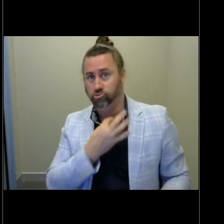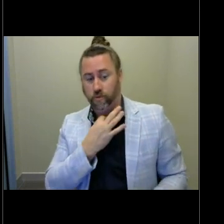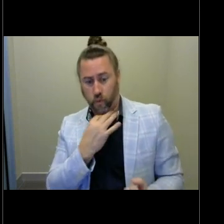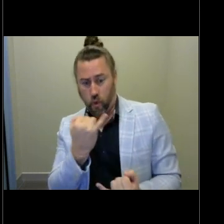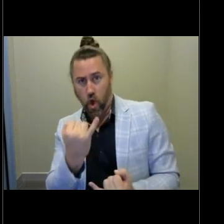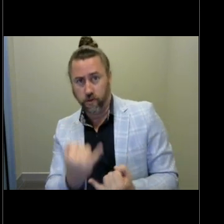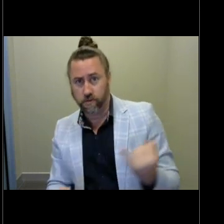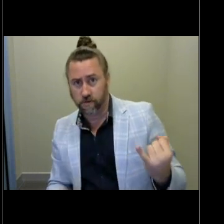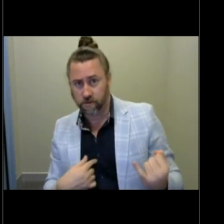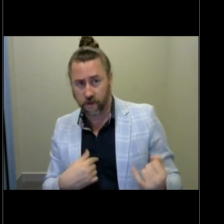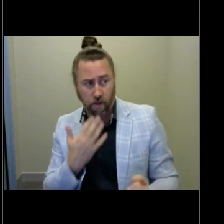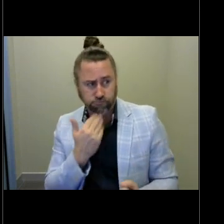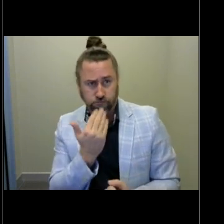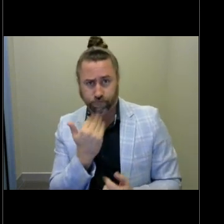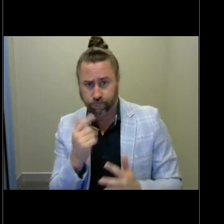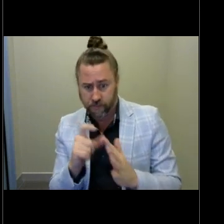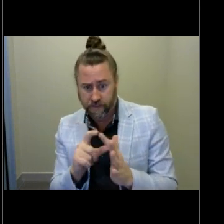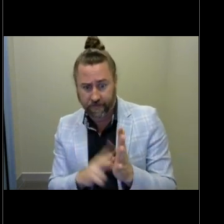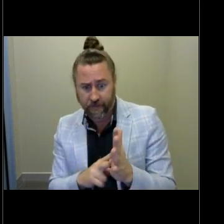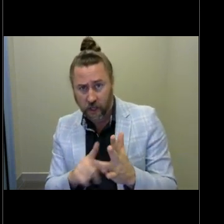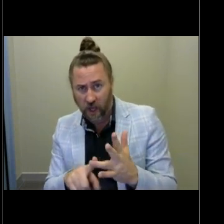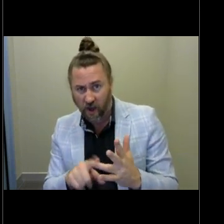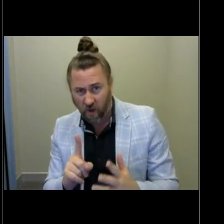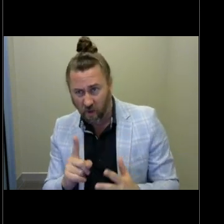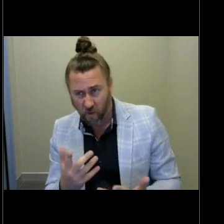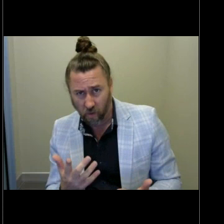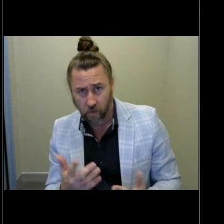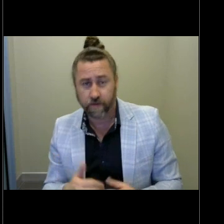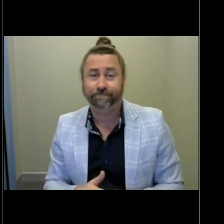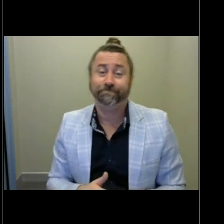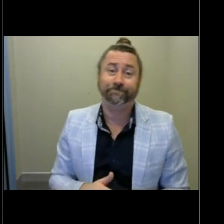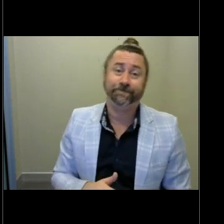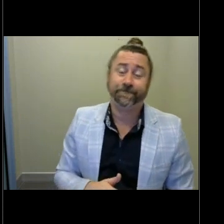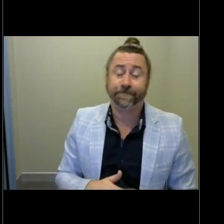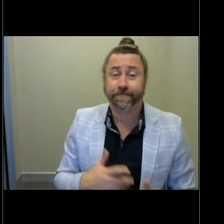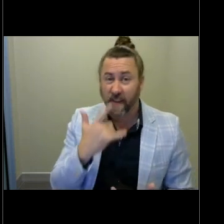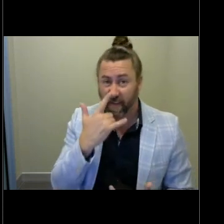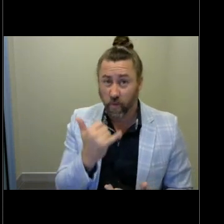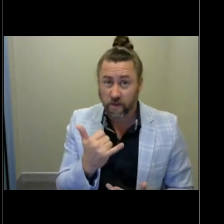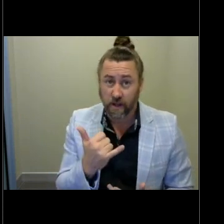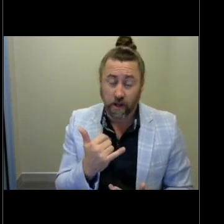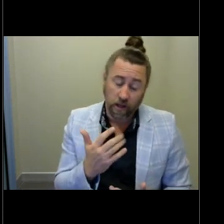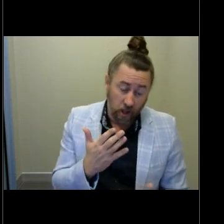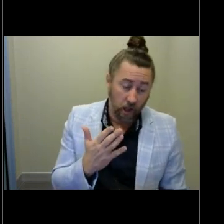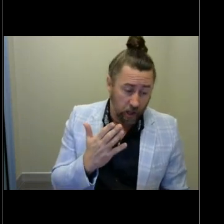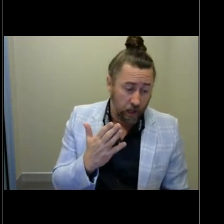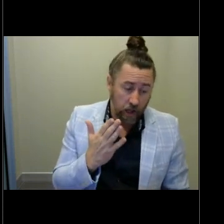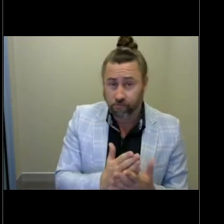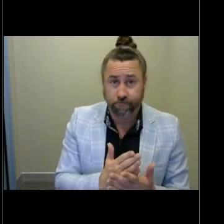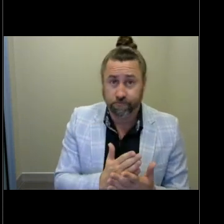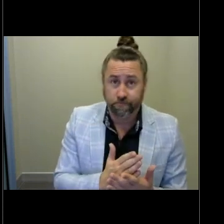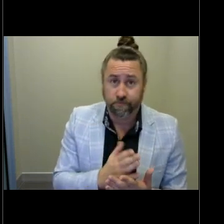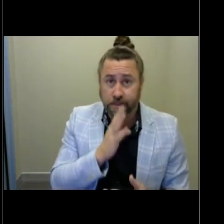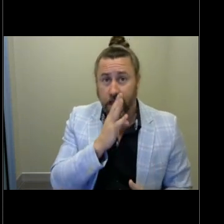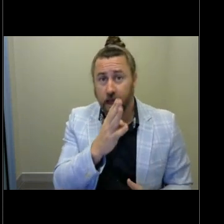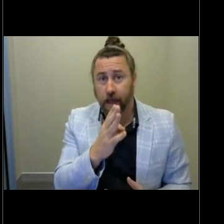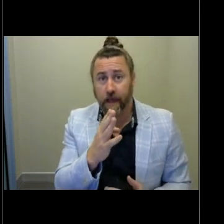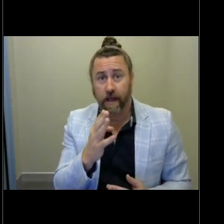So unfortunately there is many times in a domestic violence situation where violence